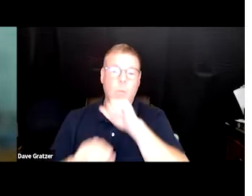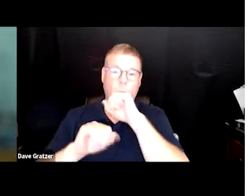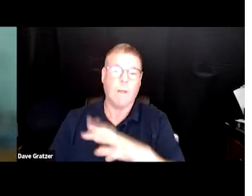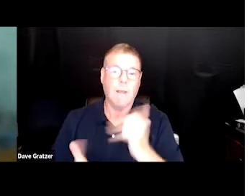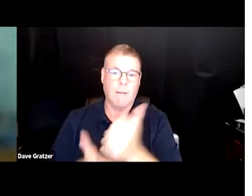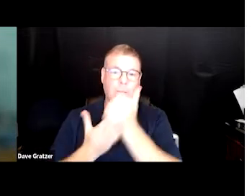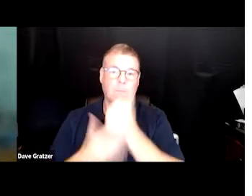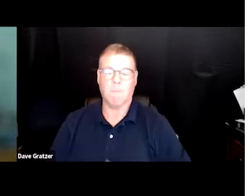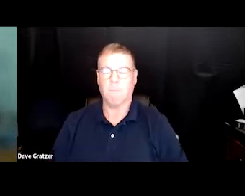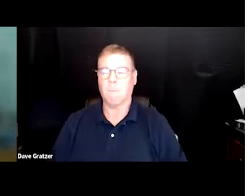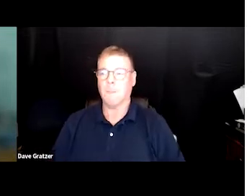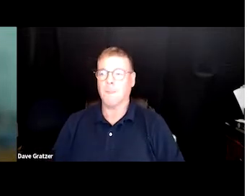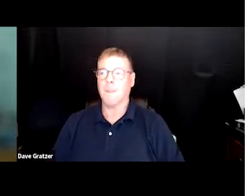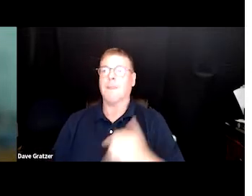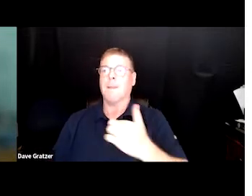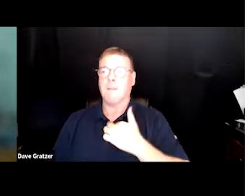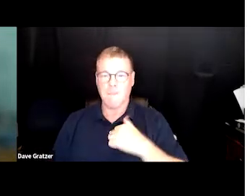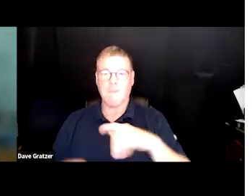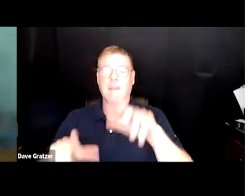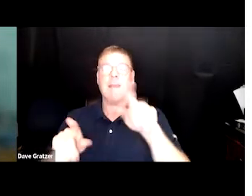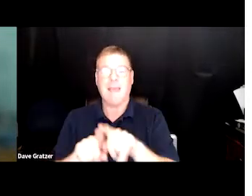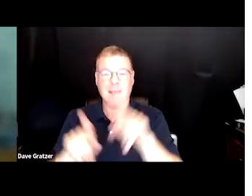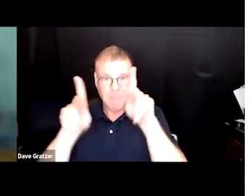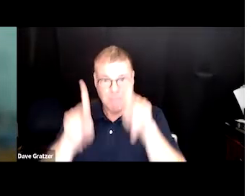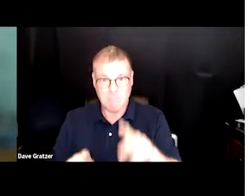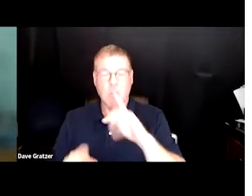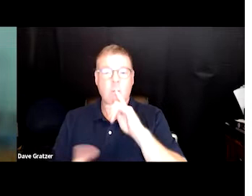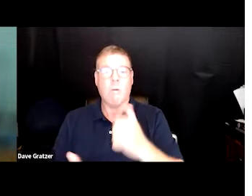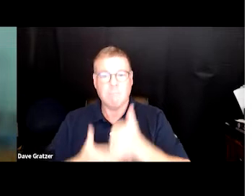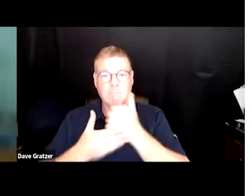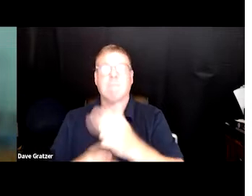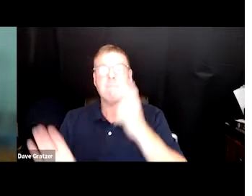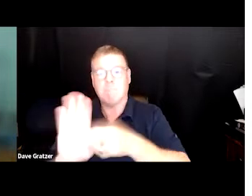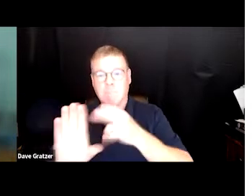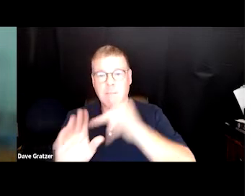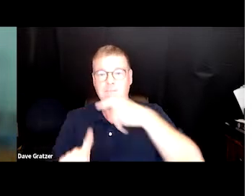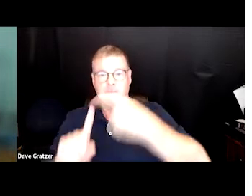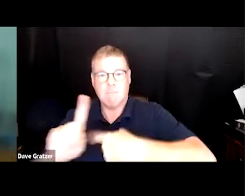We, myself as a liaison participates in the monthly warden meetings